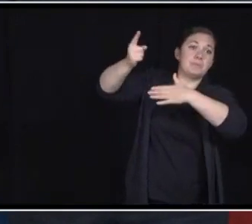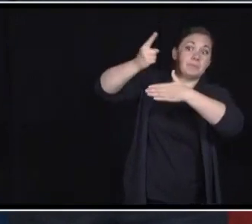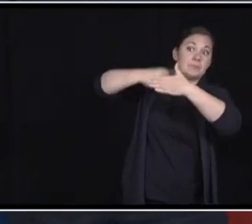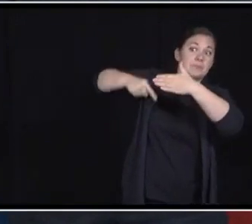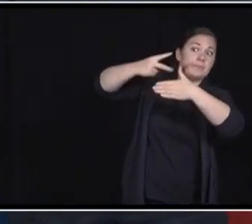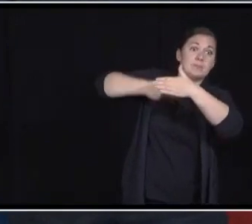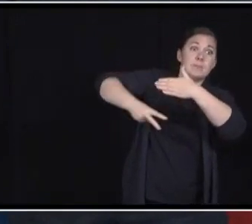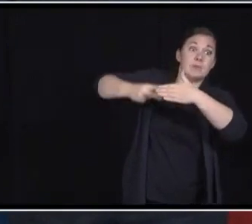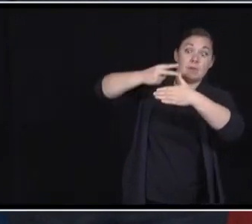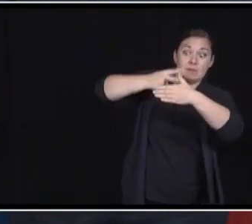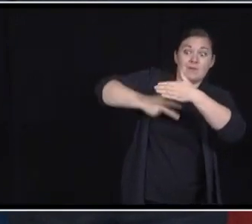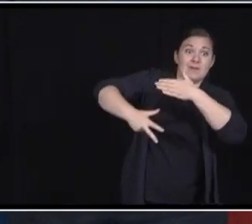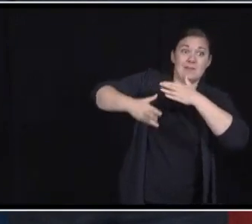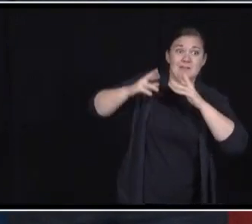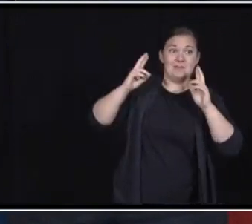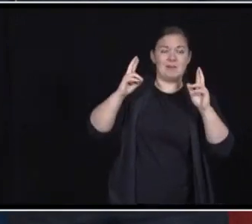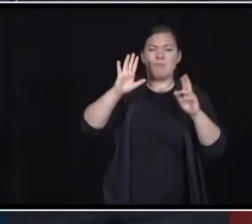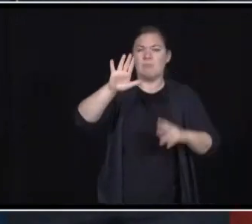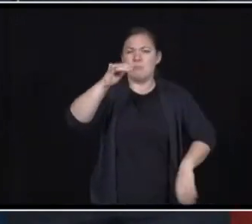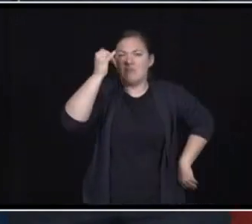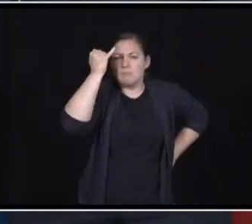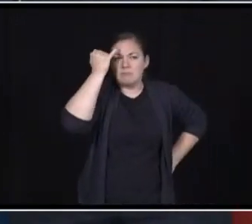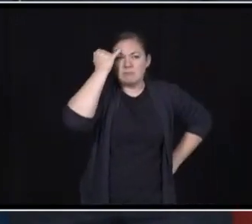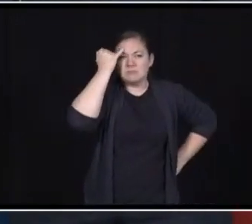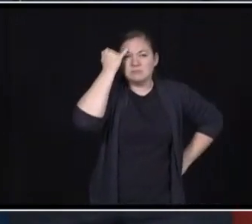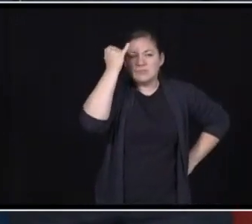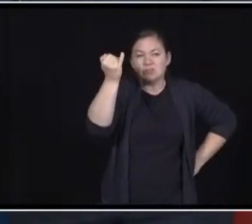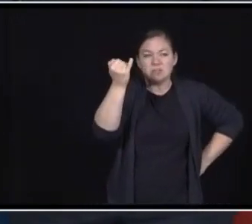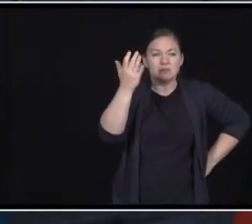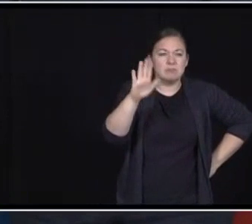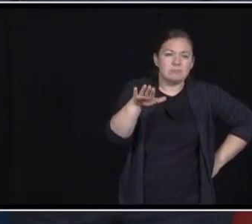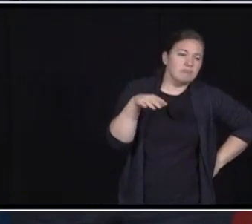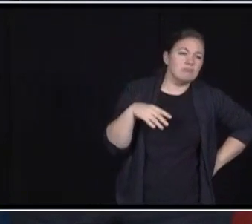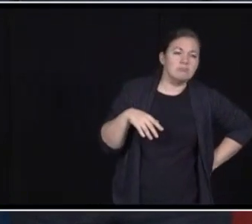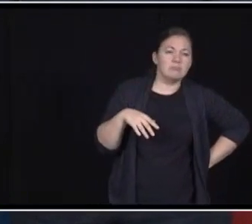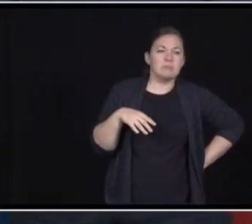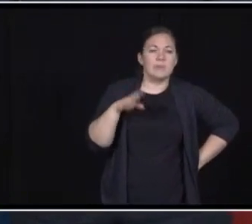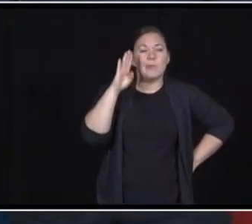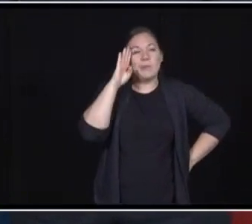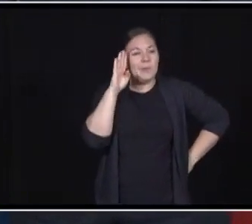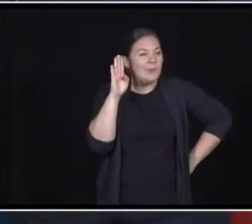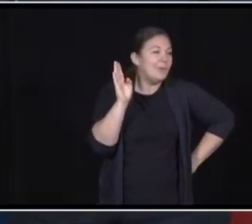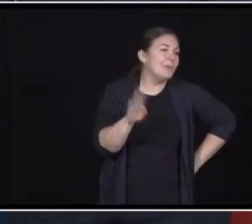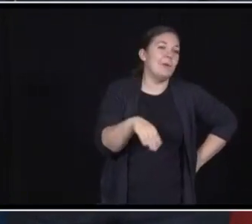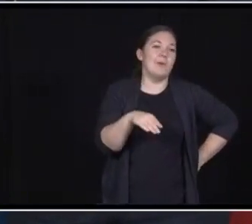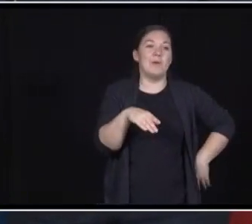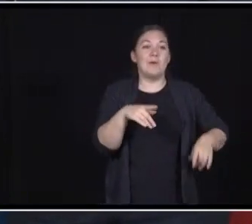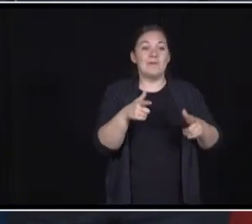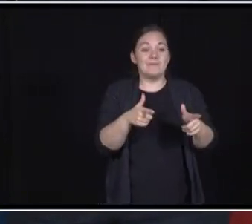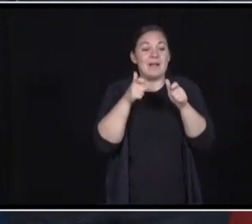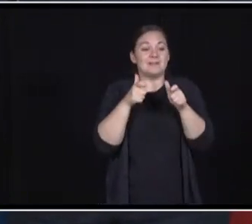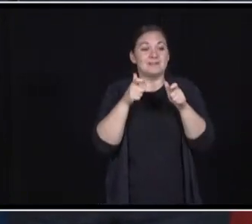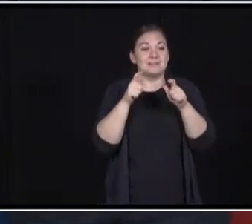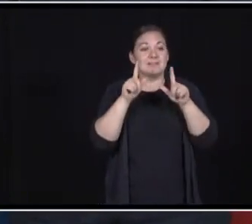on that as quickly as possible. Hopefully the next few weeks or sooner, we will have some positive news.